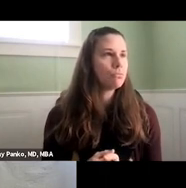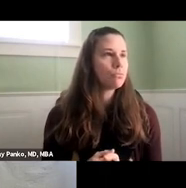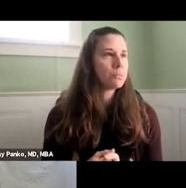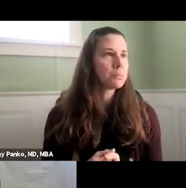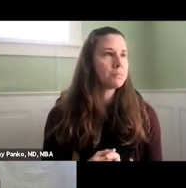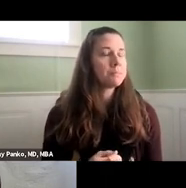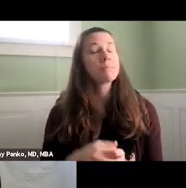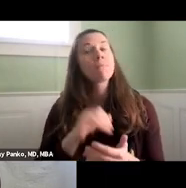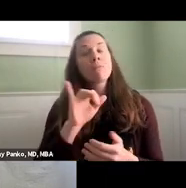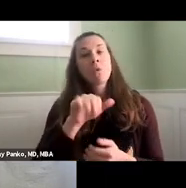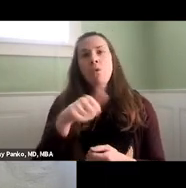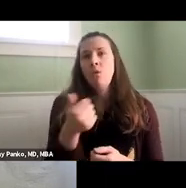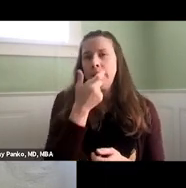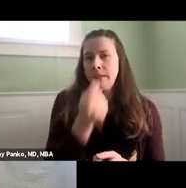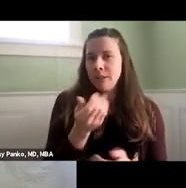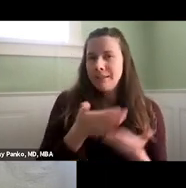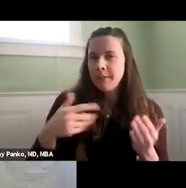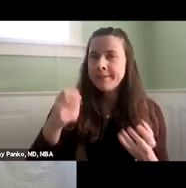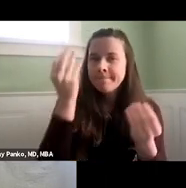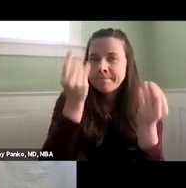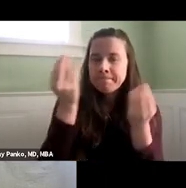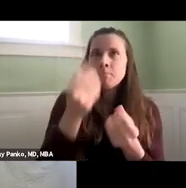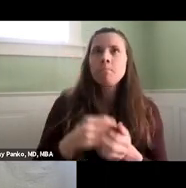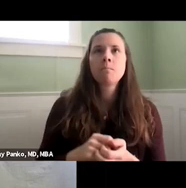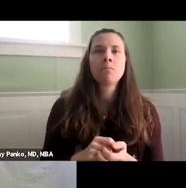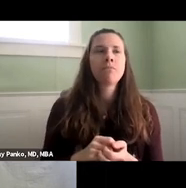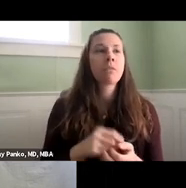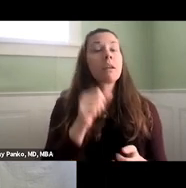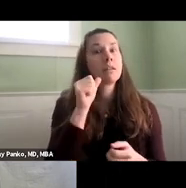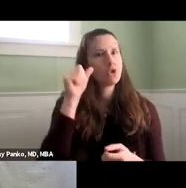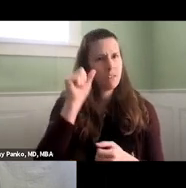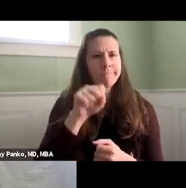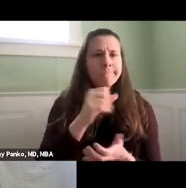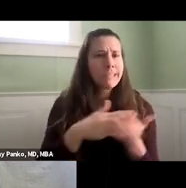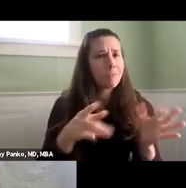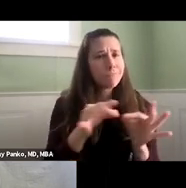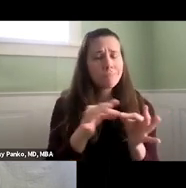capture that information about pre-lingually and post-lingually deaf identities. And there